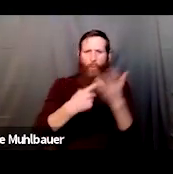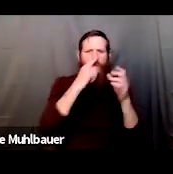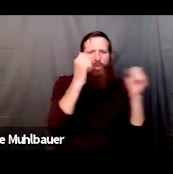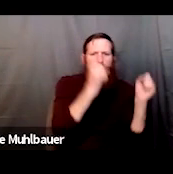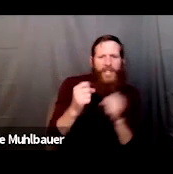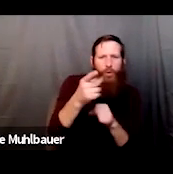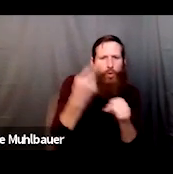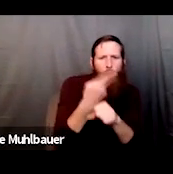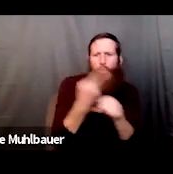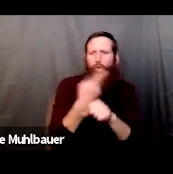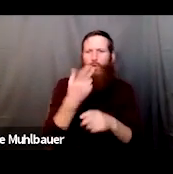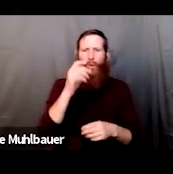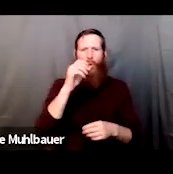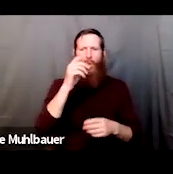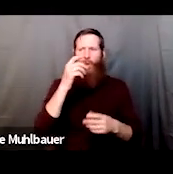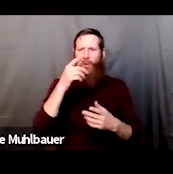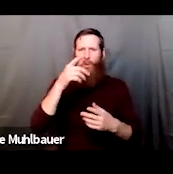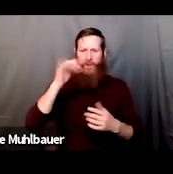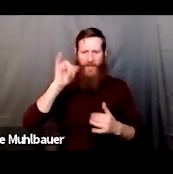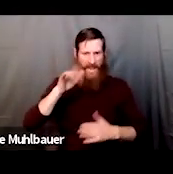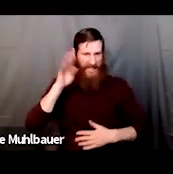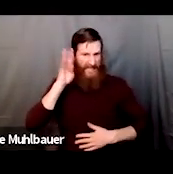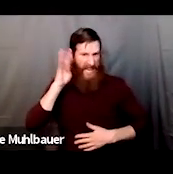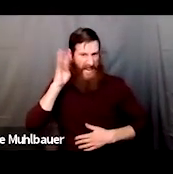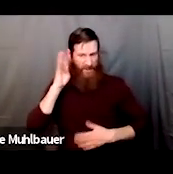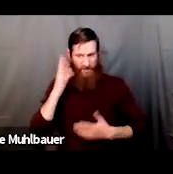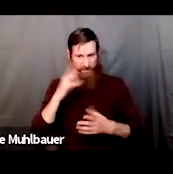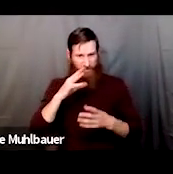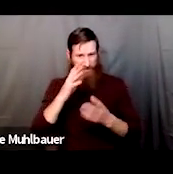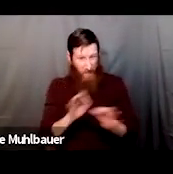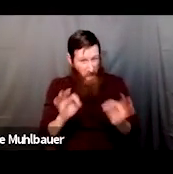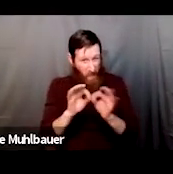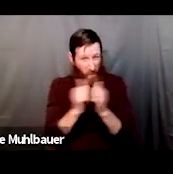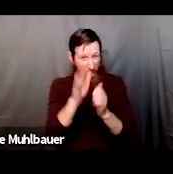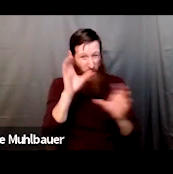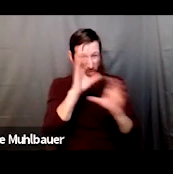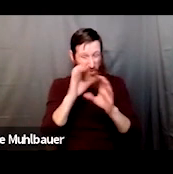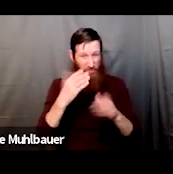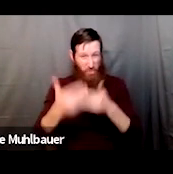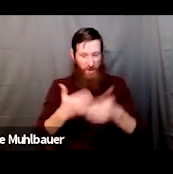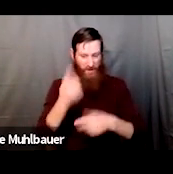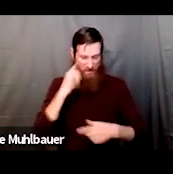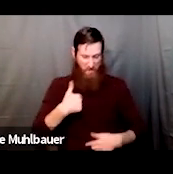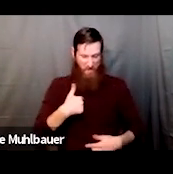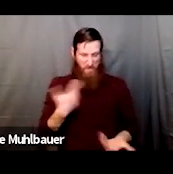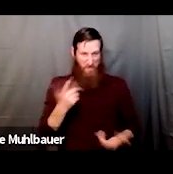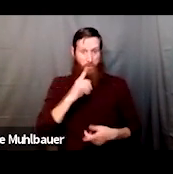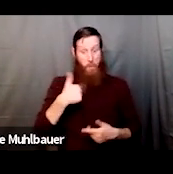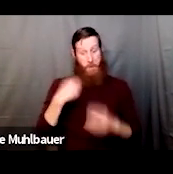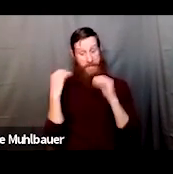I do not teach the sound as being part of the beacon search.